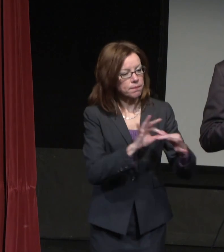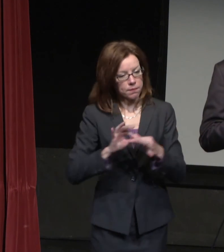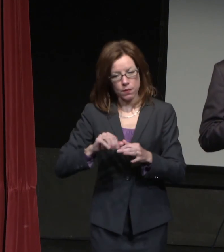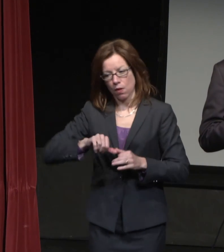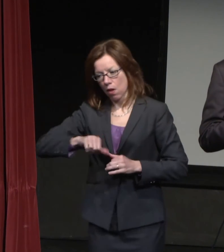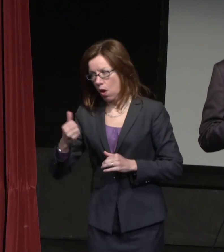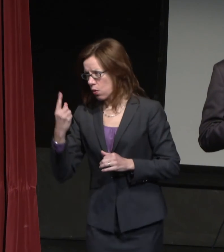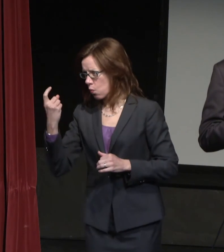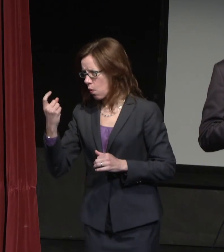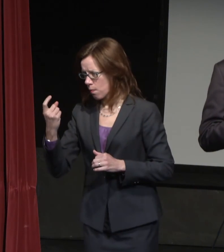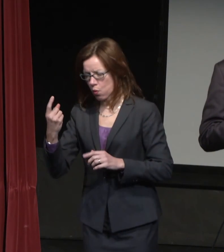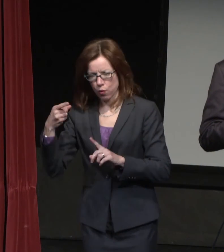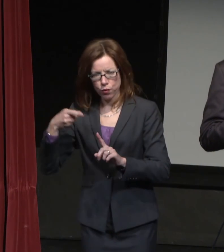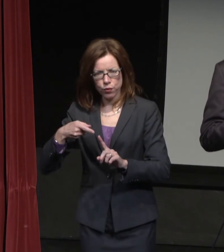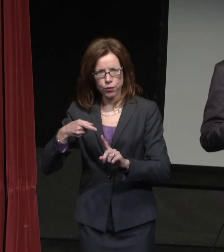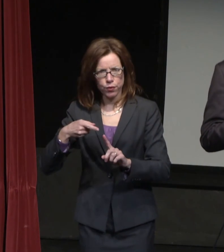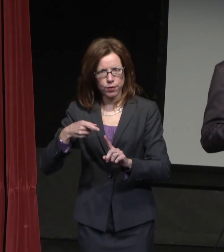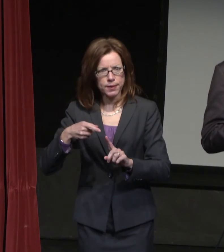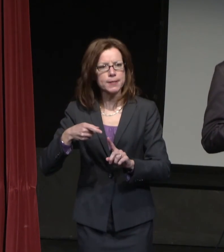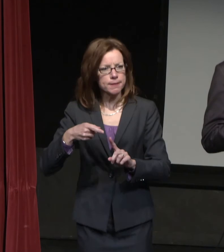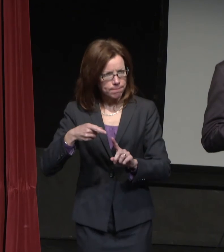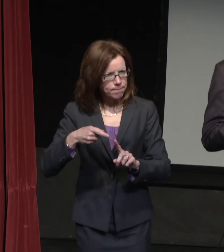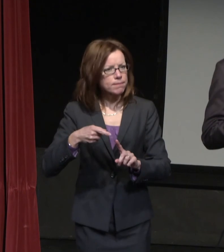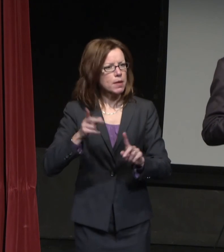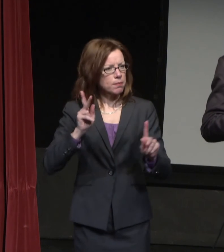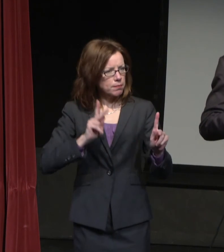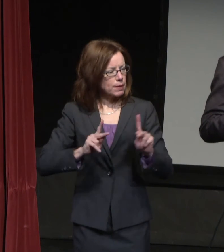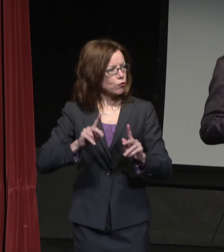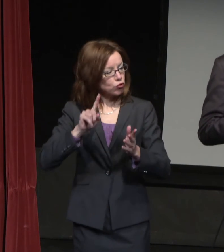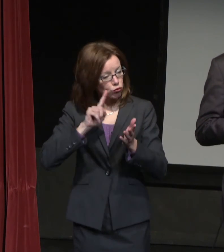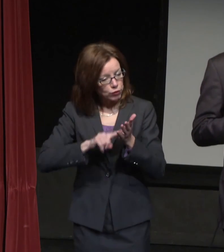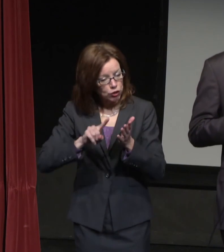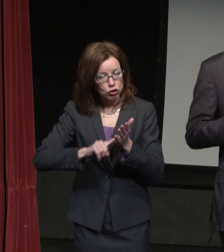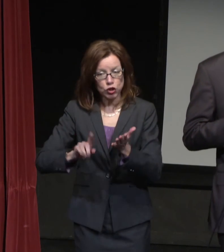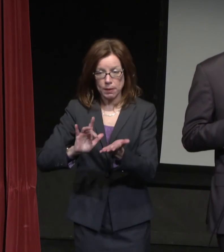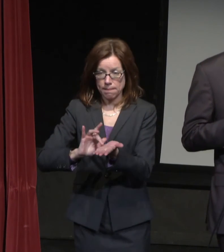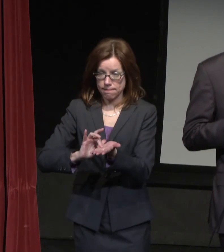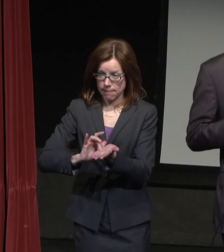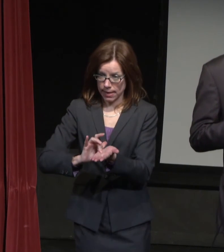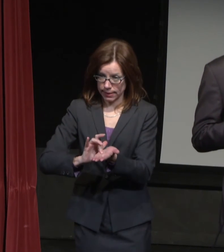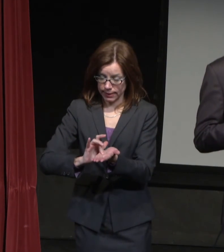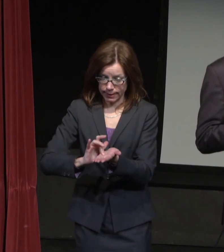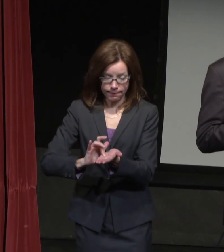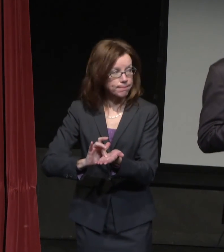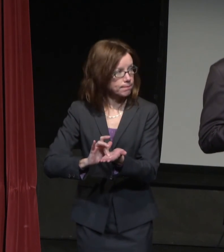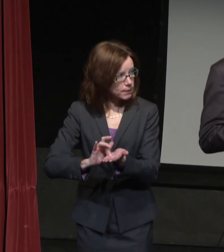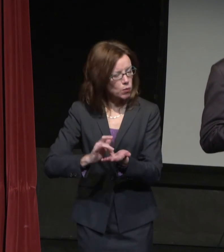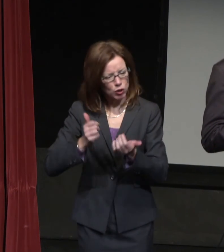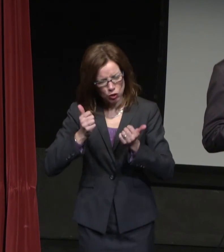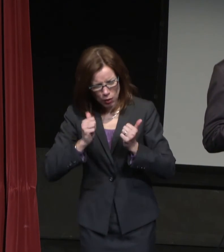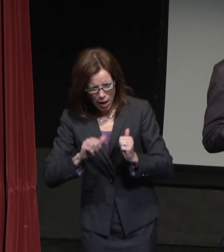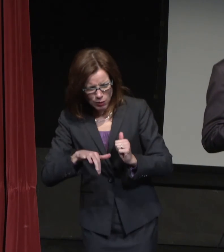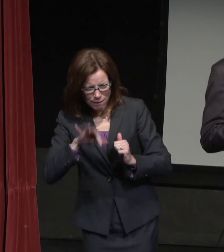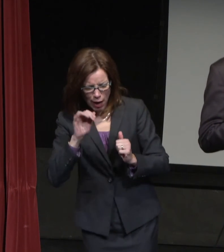that medicine research is a huge research area. We're trying to find cures for cancer and all of this stuff